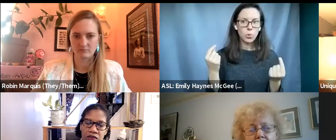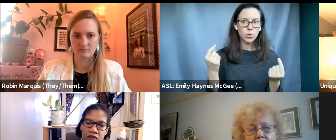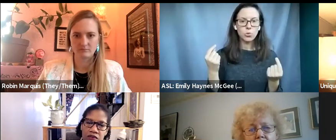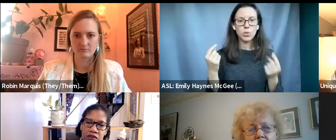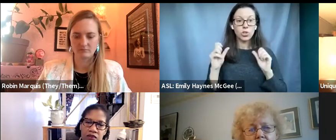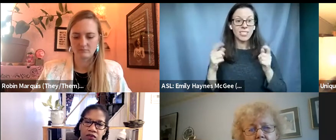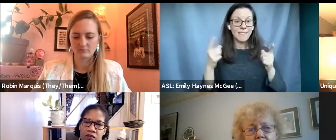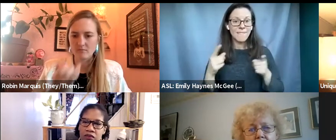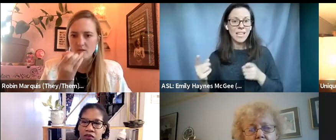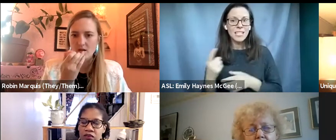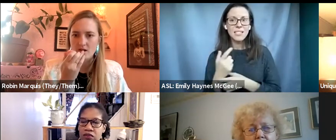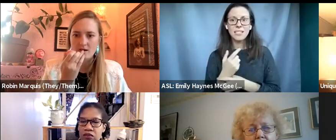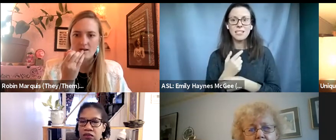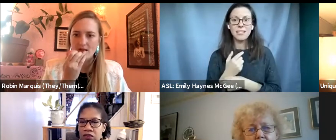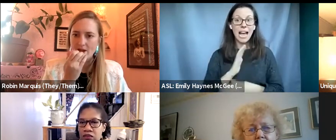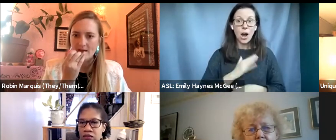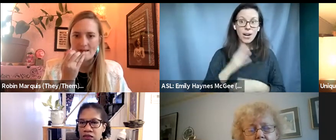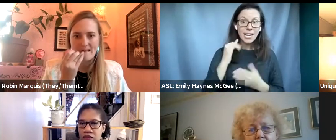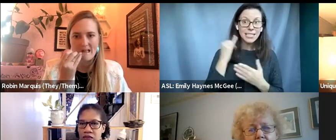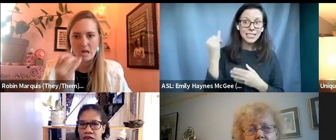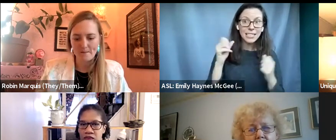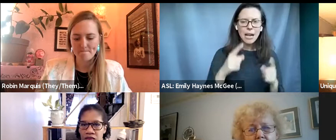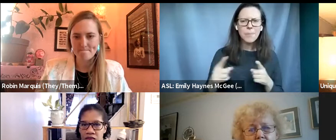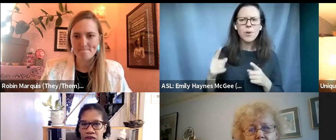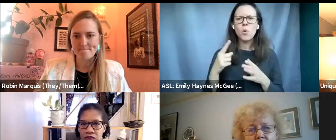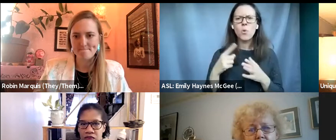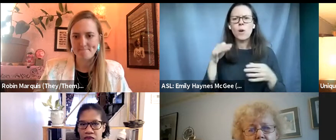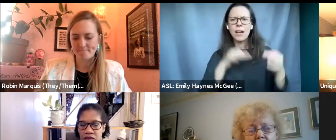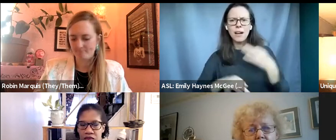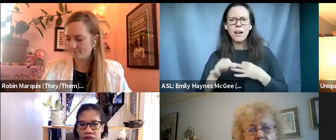this original idea even happen, what else could we do instead that would still be feasible?